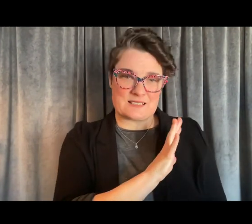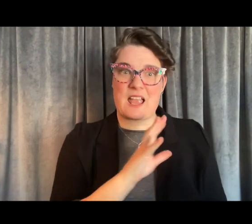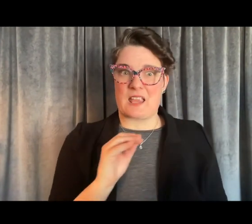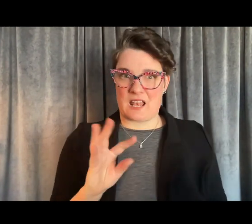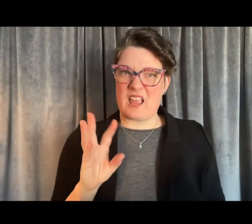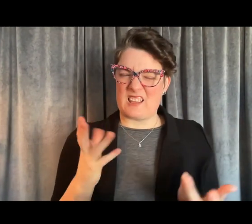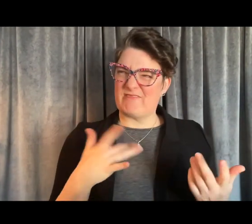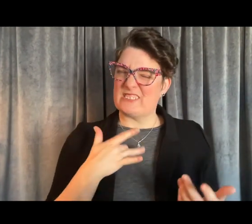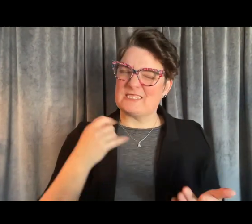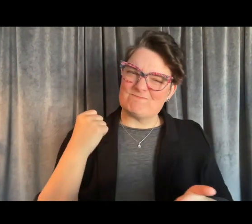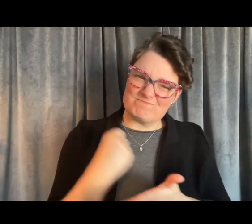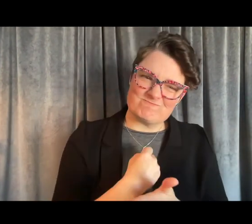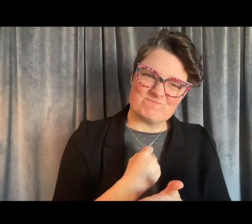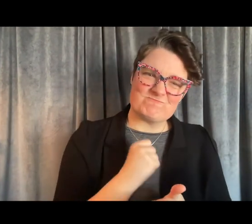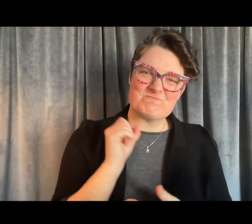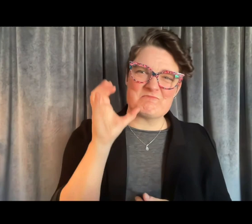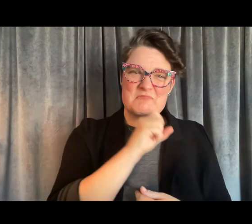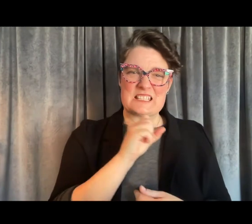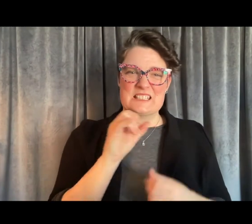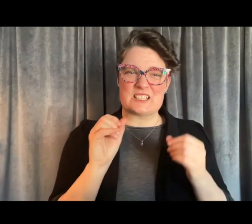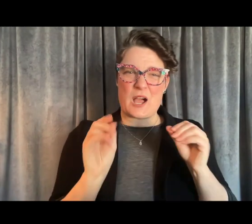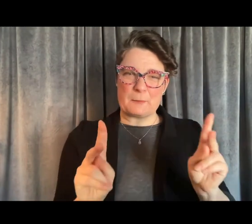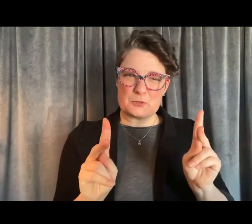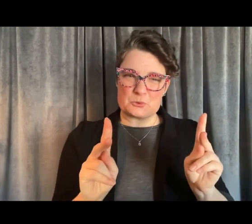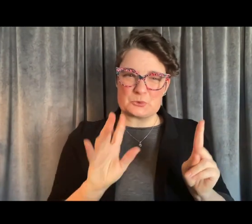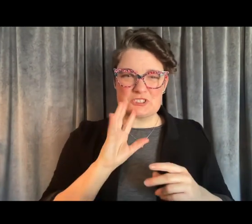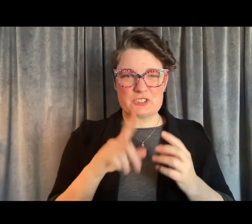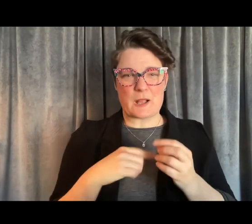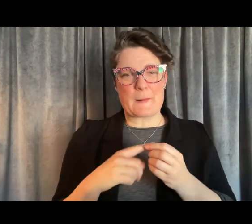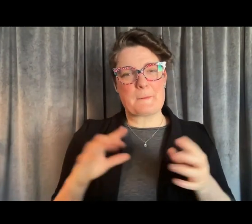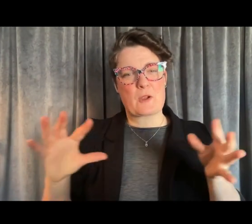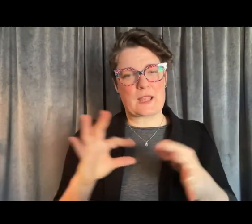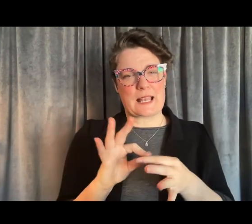like a missed opportunity almost, but like that connection between olive